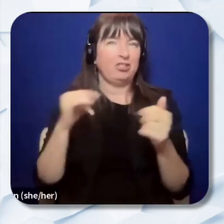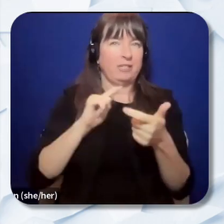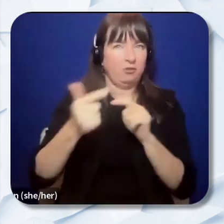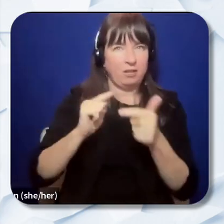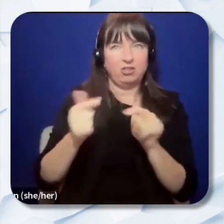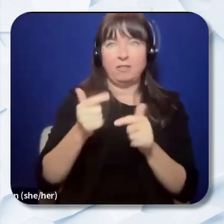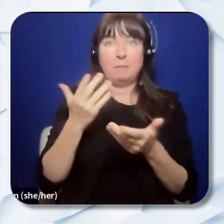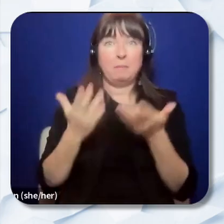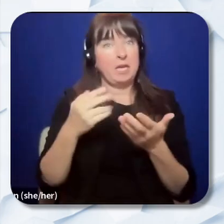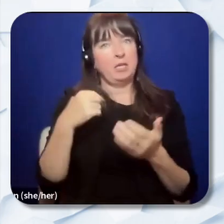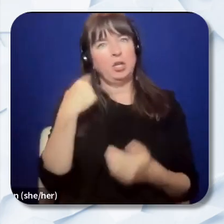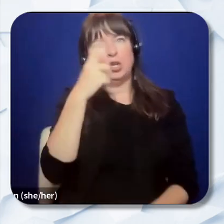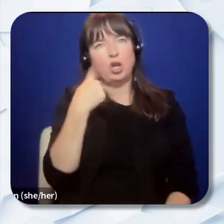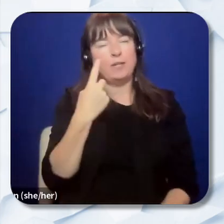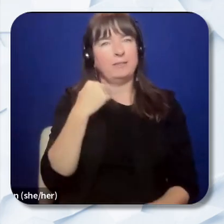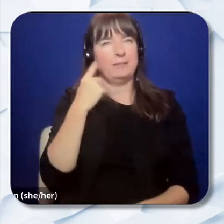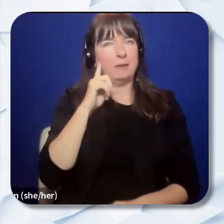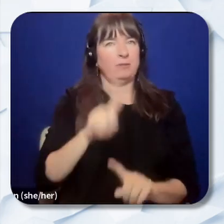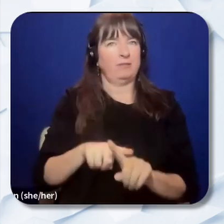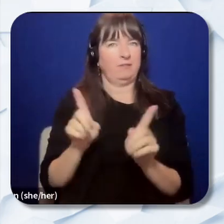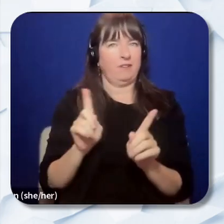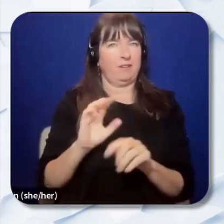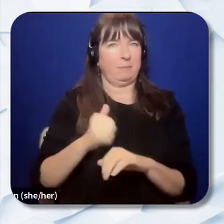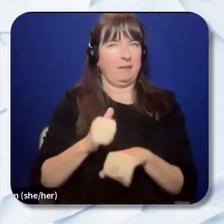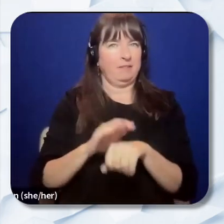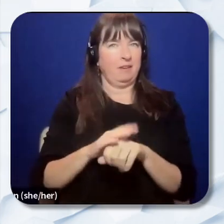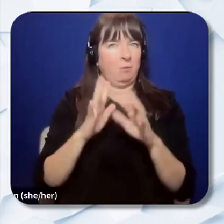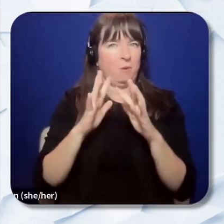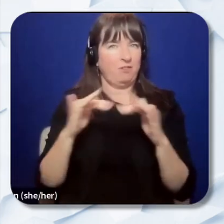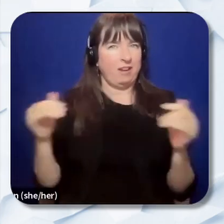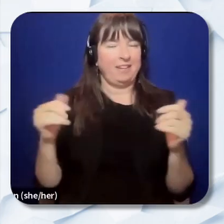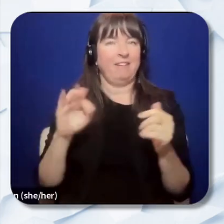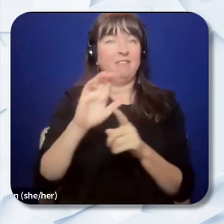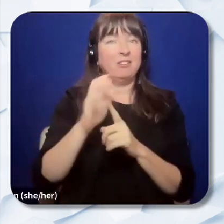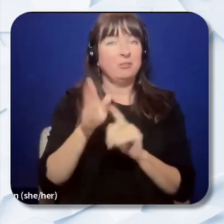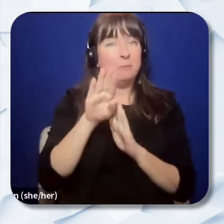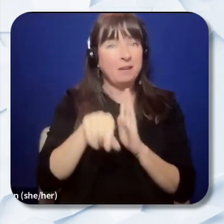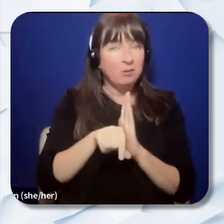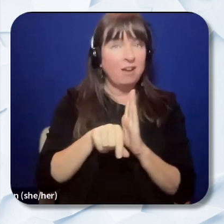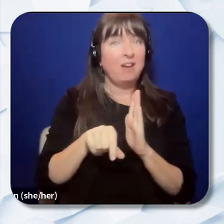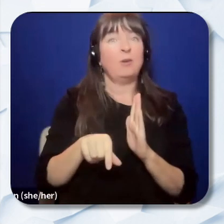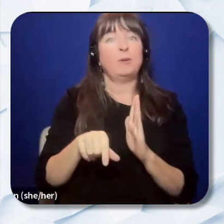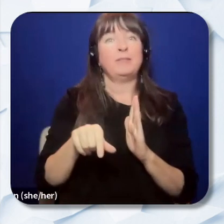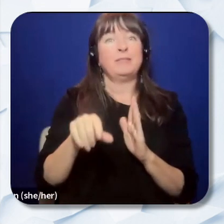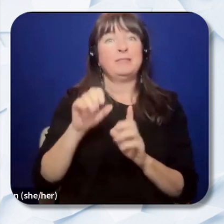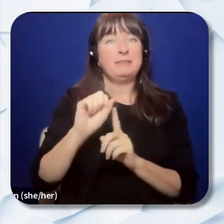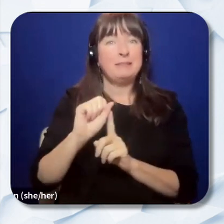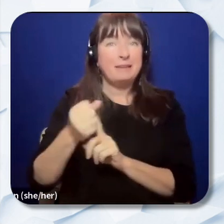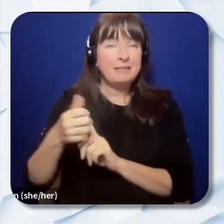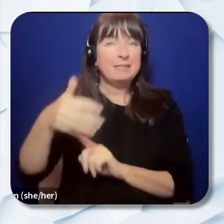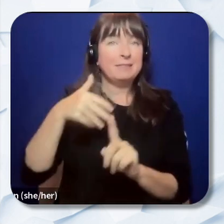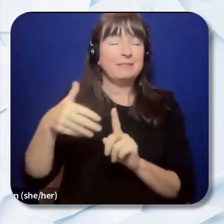might look and sound different based on the wide variety of cultural backgrounds settings languages